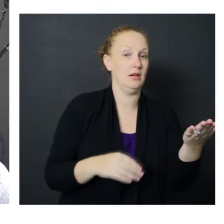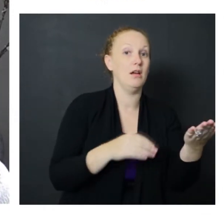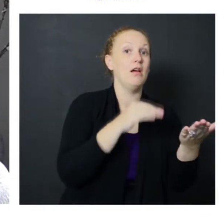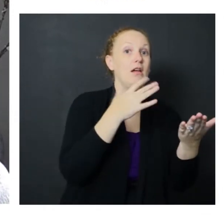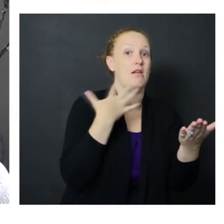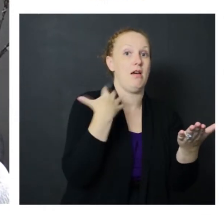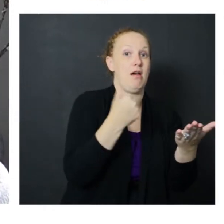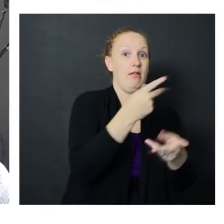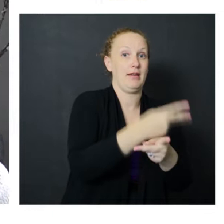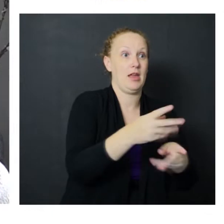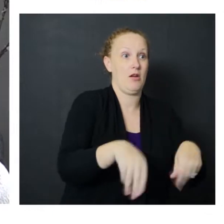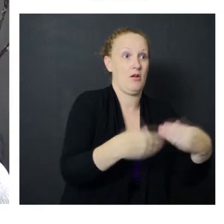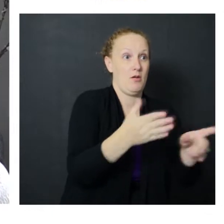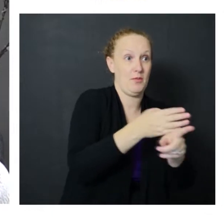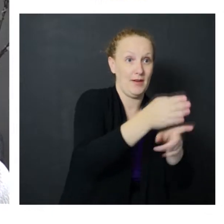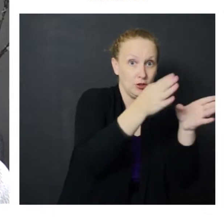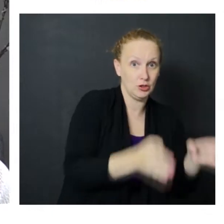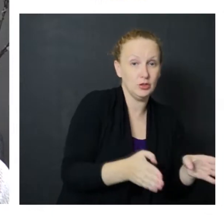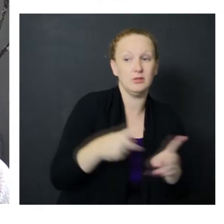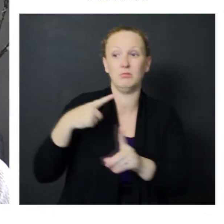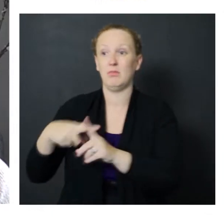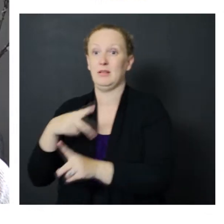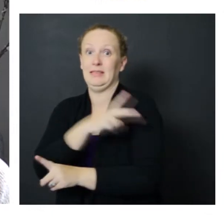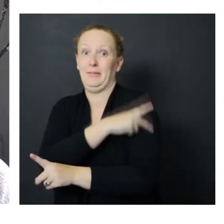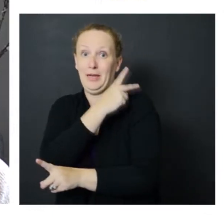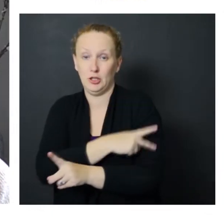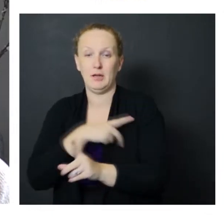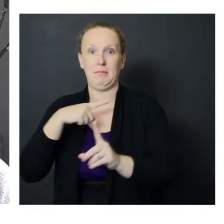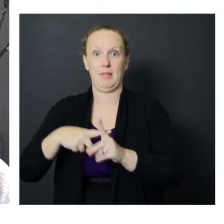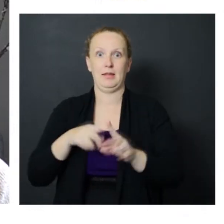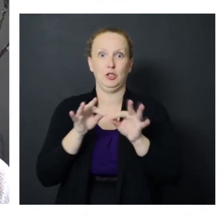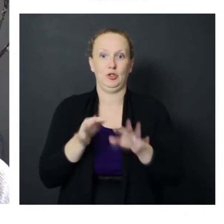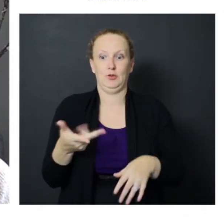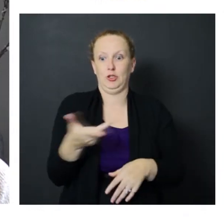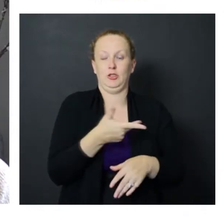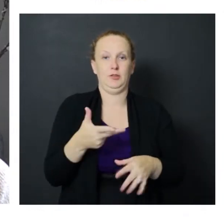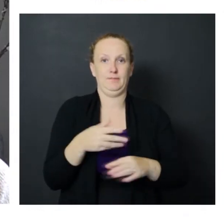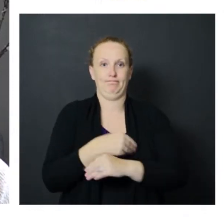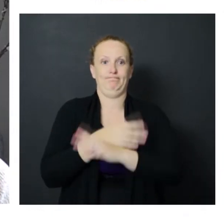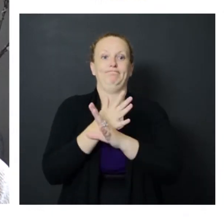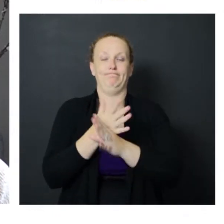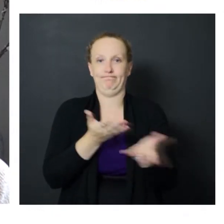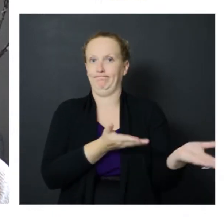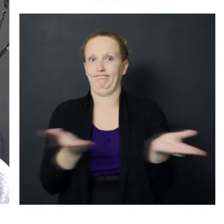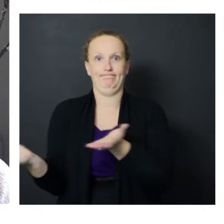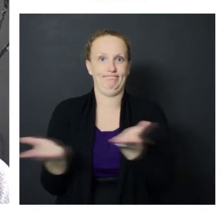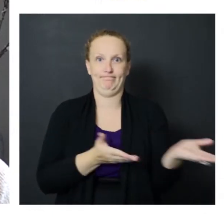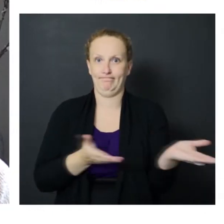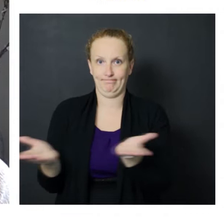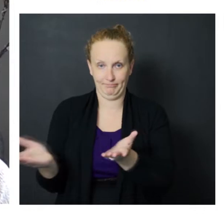and however with I saw, and we other commissioners, saw during the first weeks of pandemic,